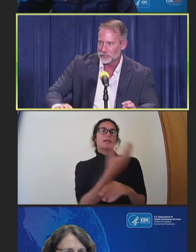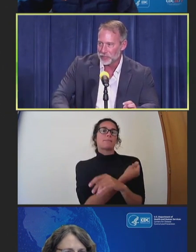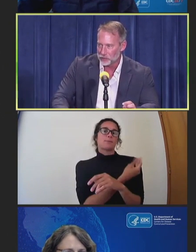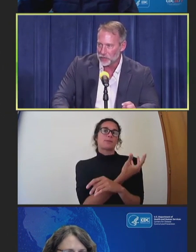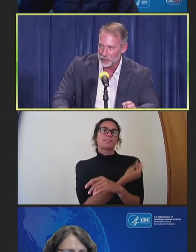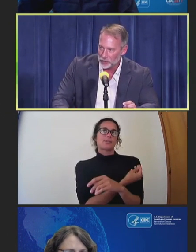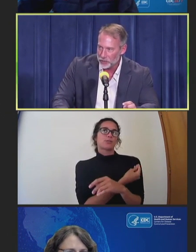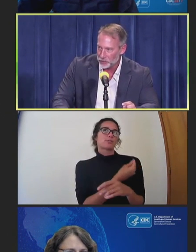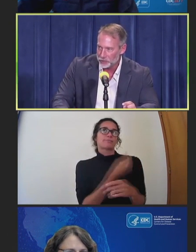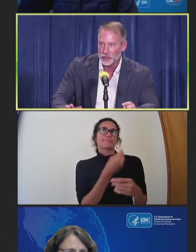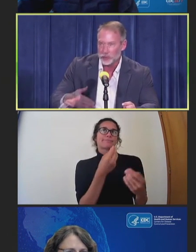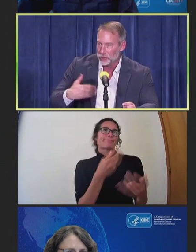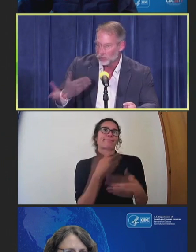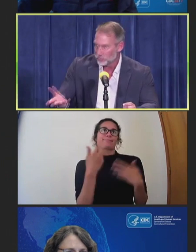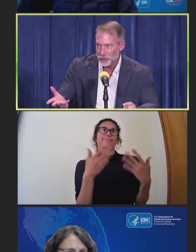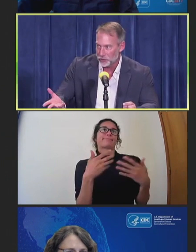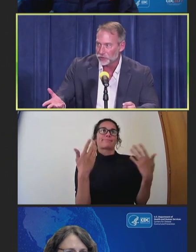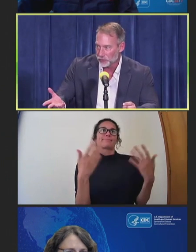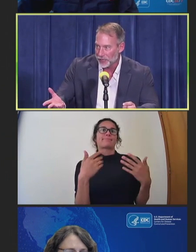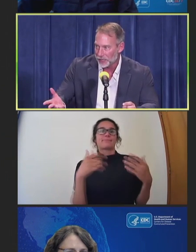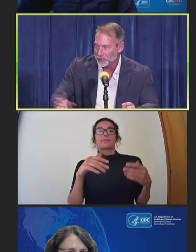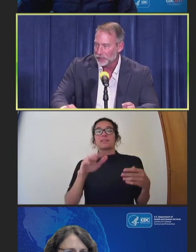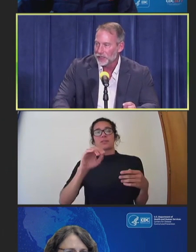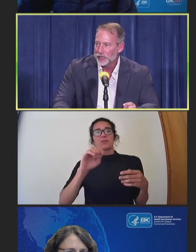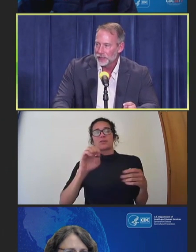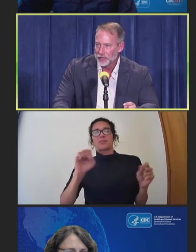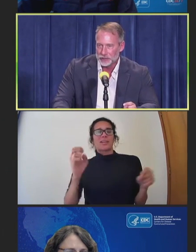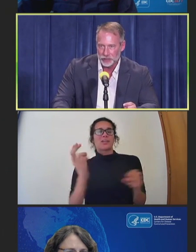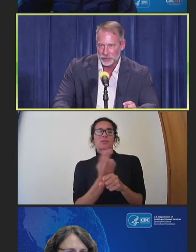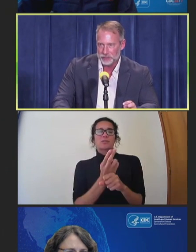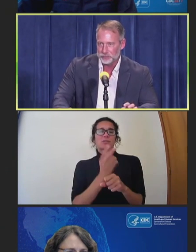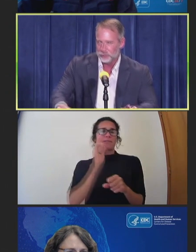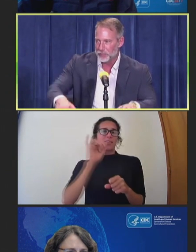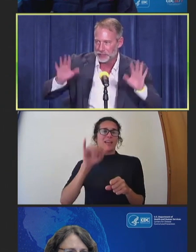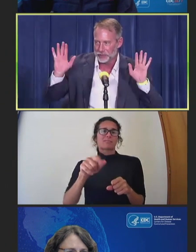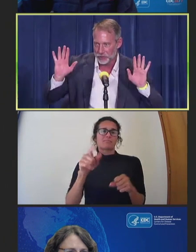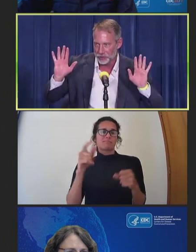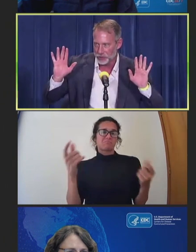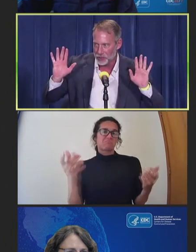you know, kind of code that you could use for that. That just makes it very generic.